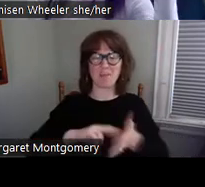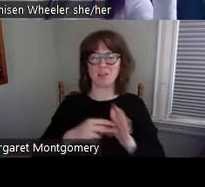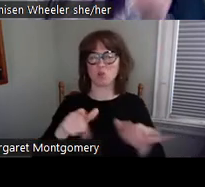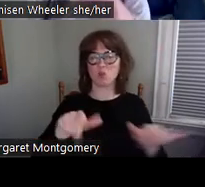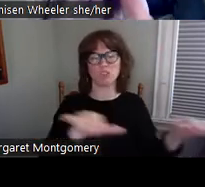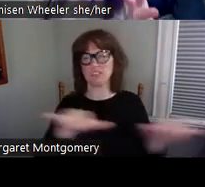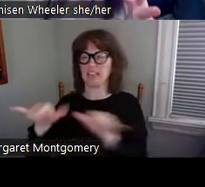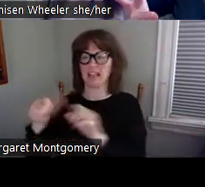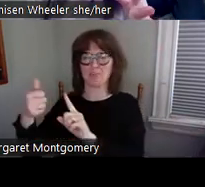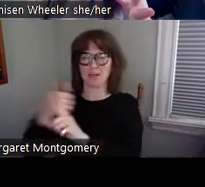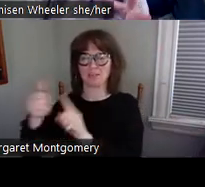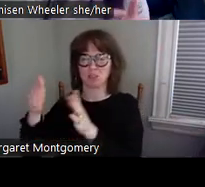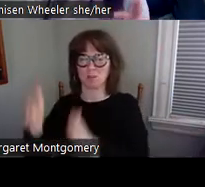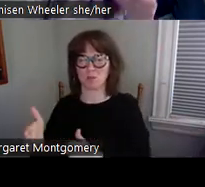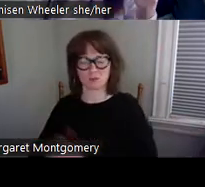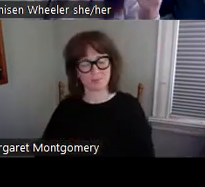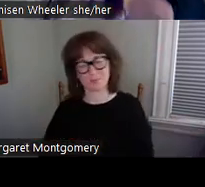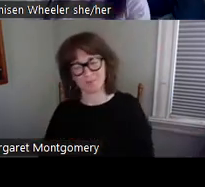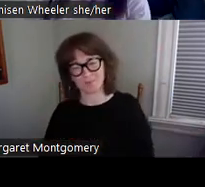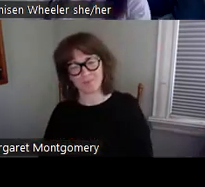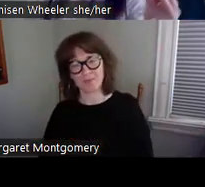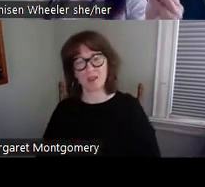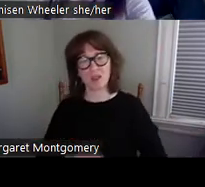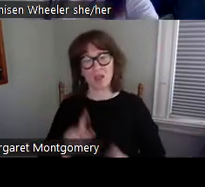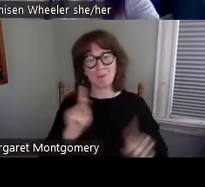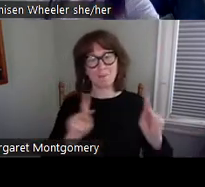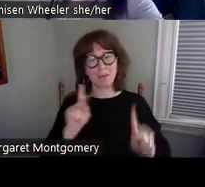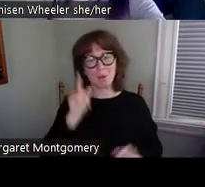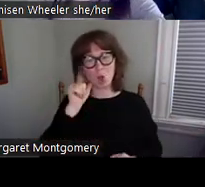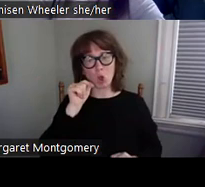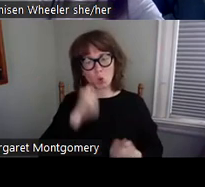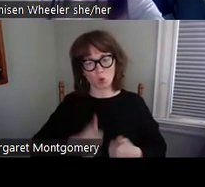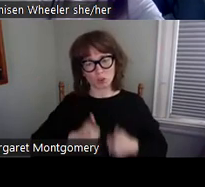People who experience abuse are faced with often impossible in government to set up decisions